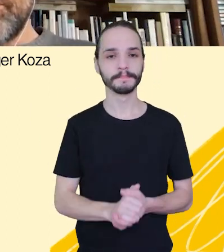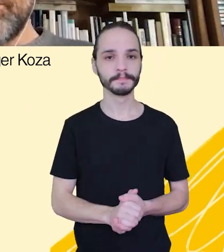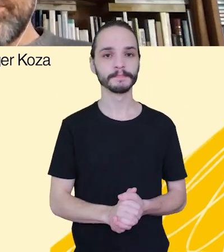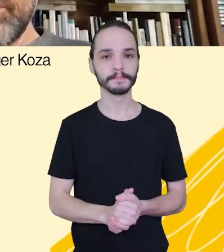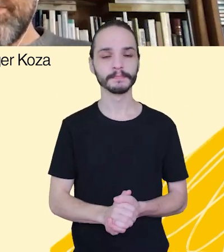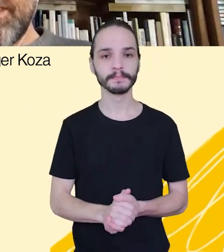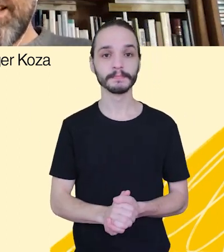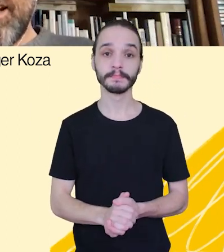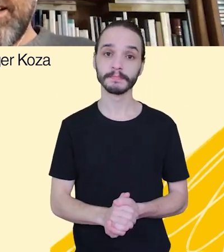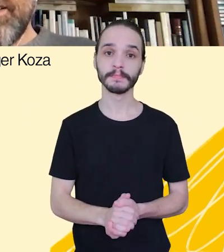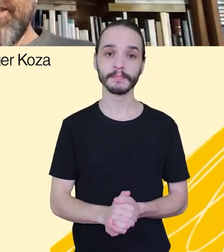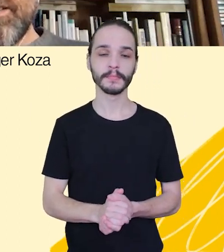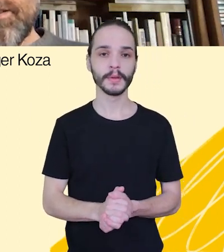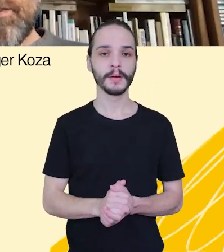But I think...